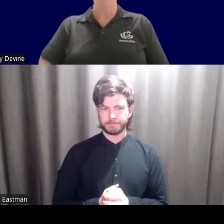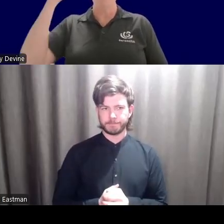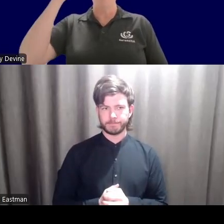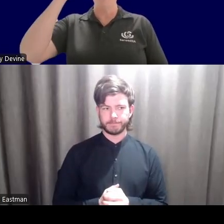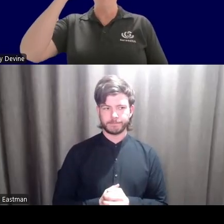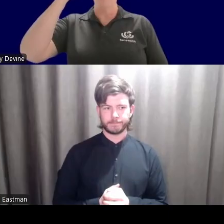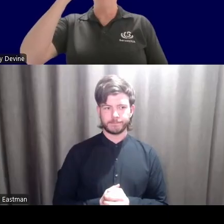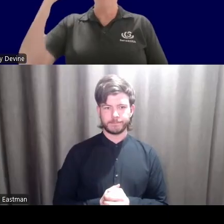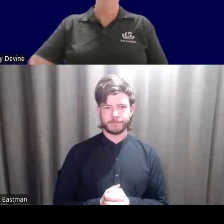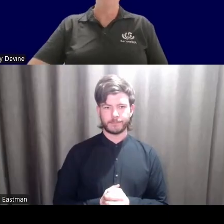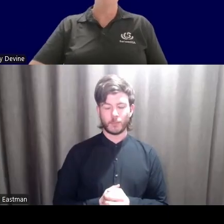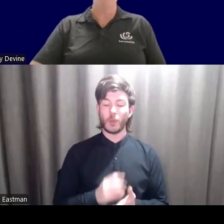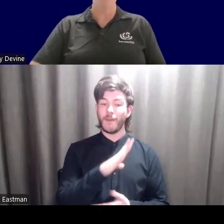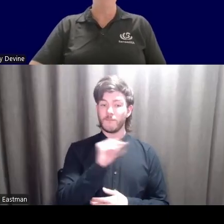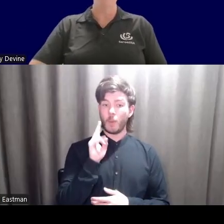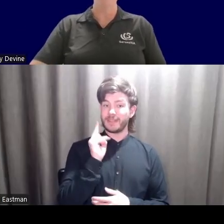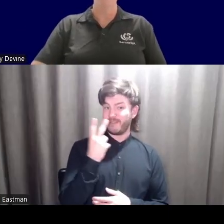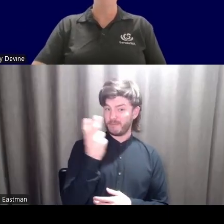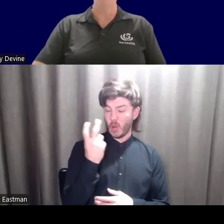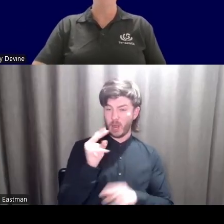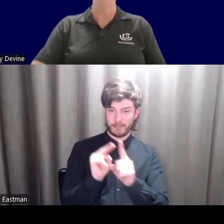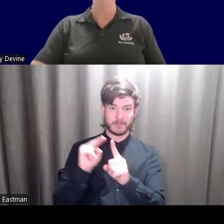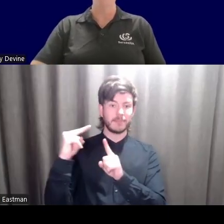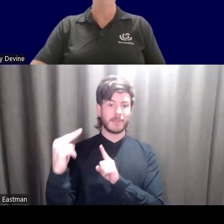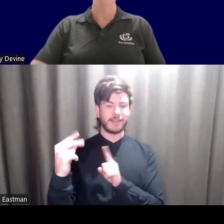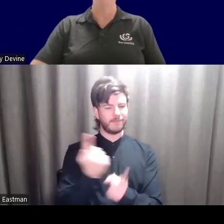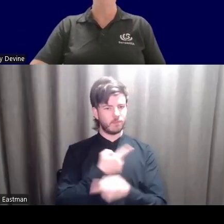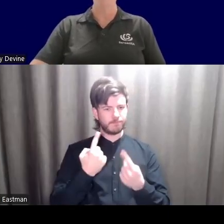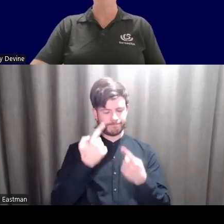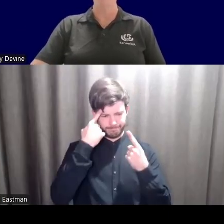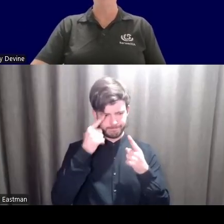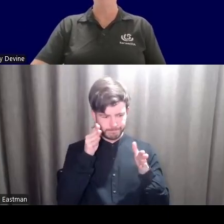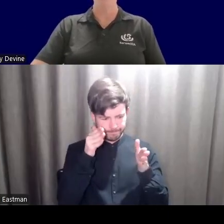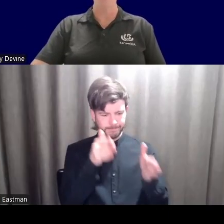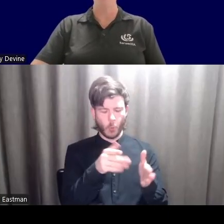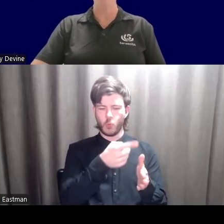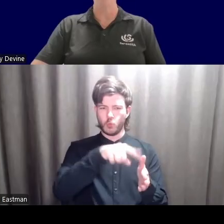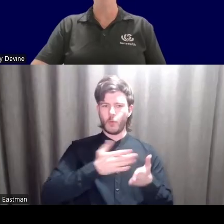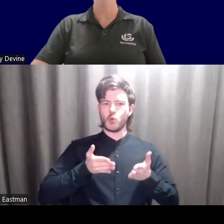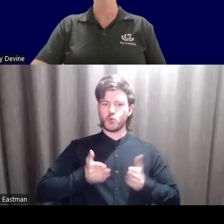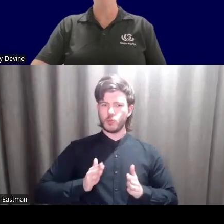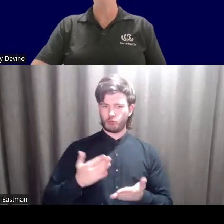basic human rights. This is a priority when reviewing potential restrictive practices or